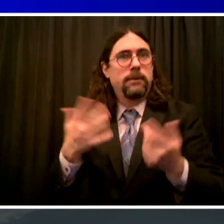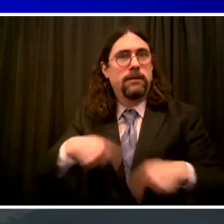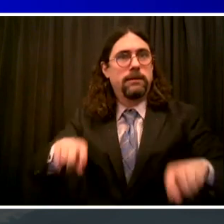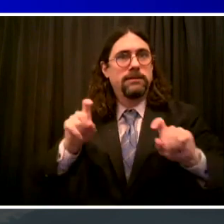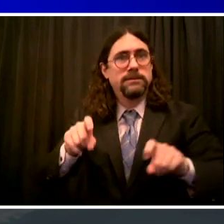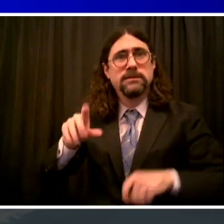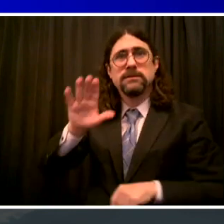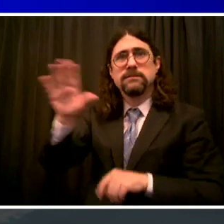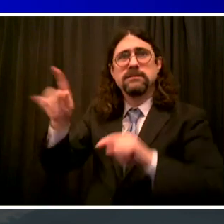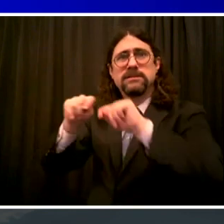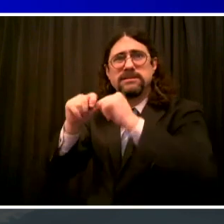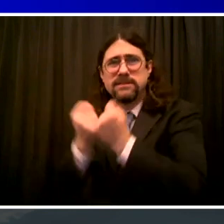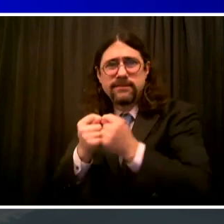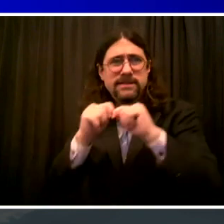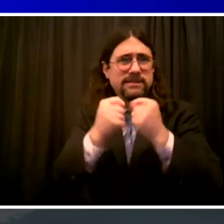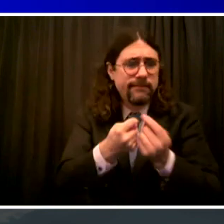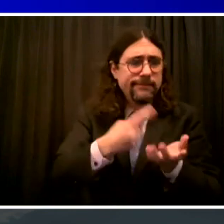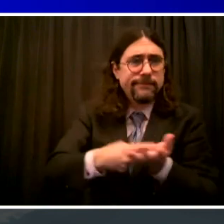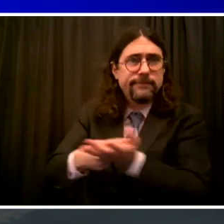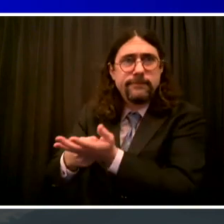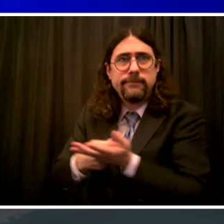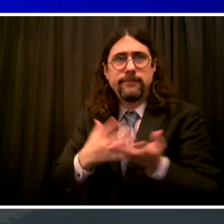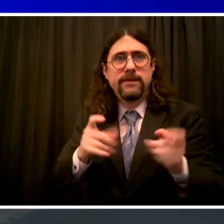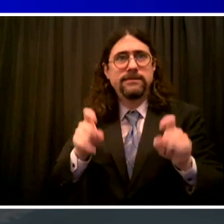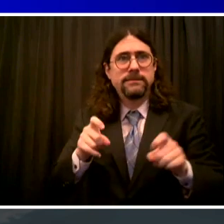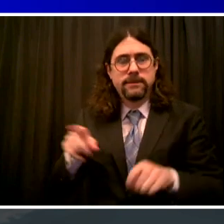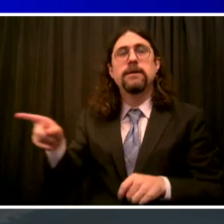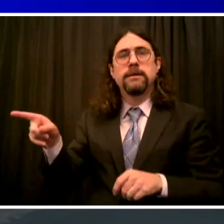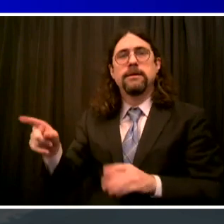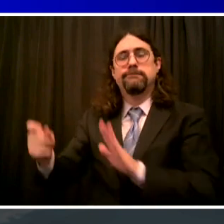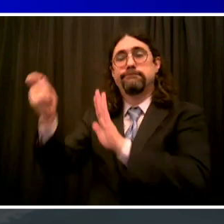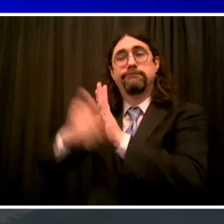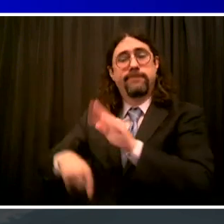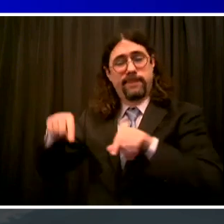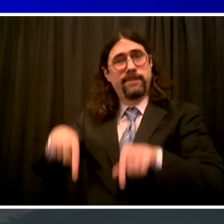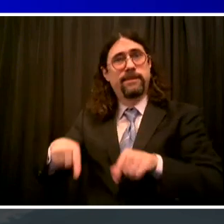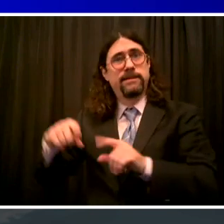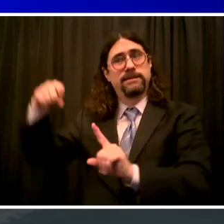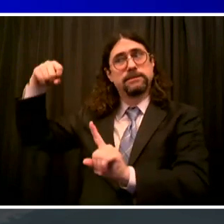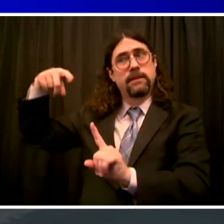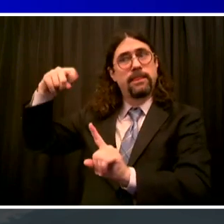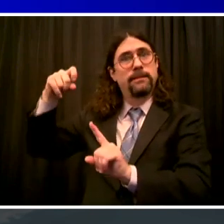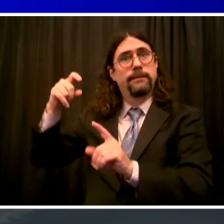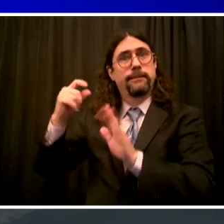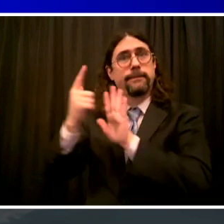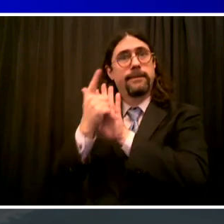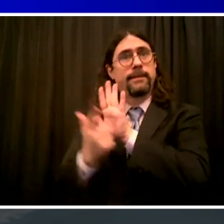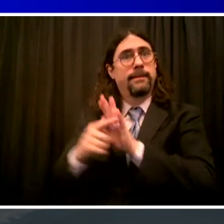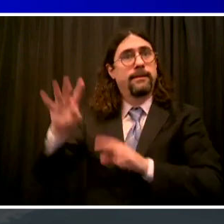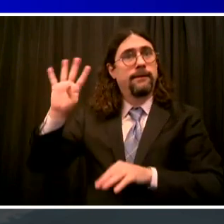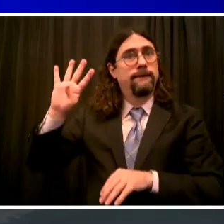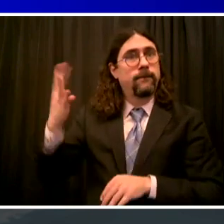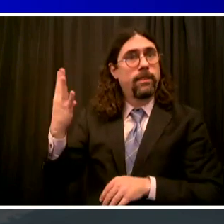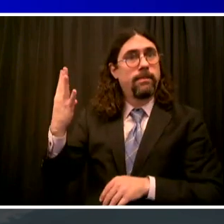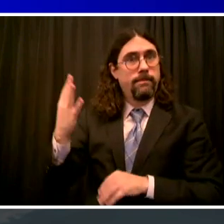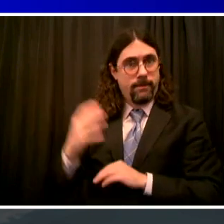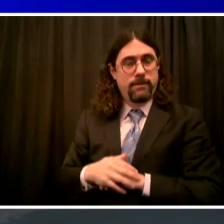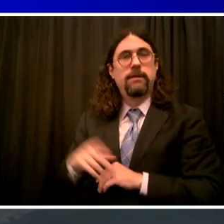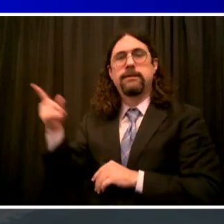AND SHE WITH CHAIR LOUIE AND